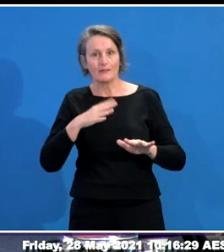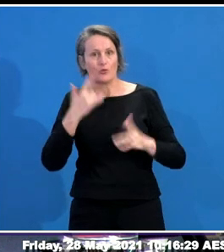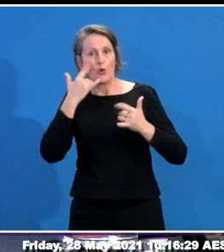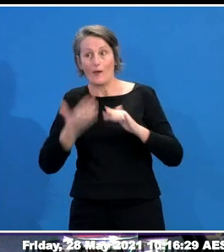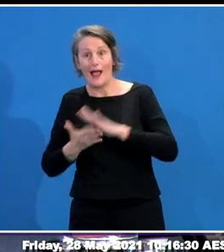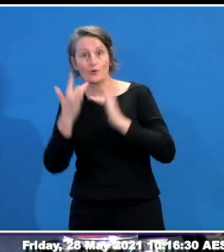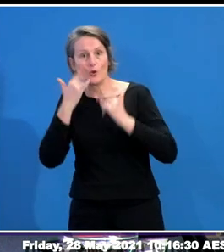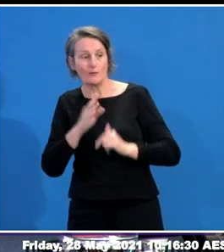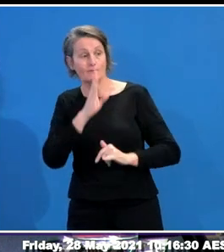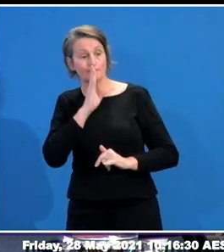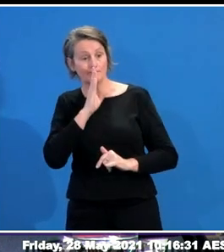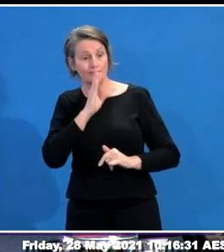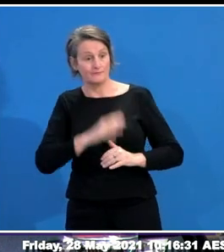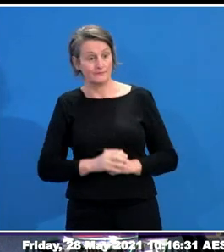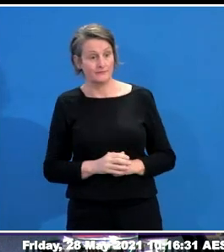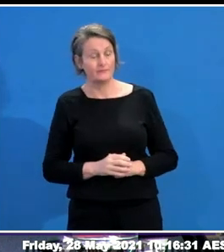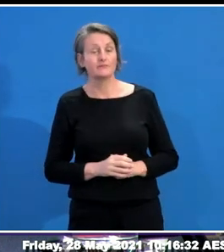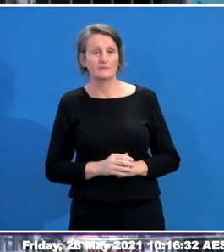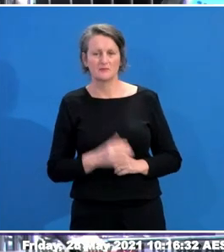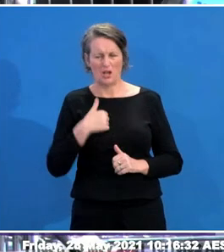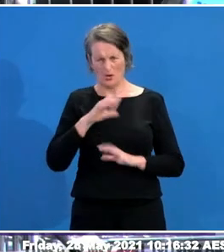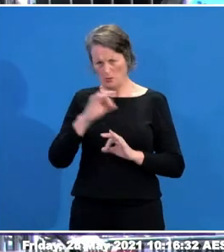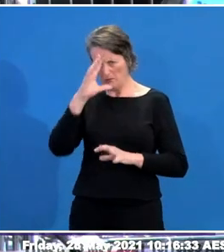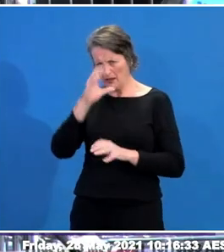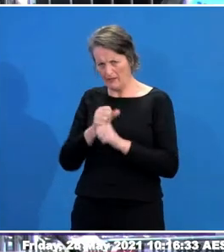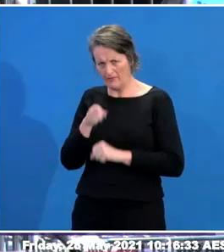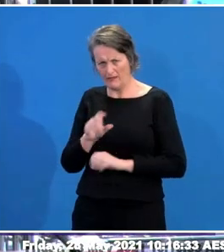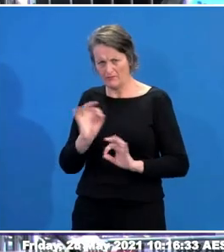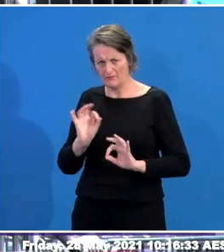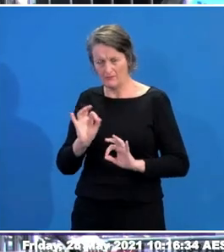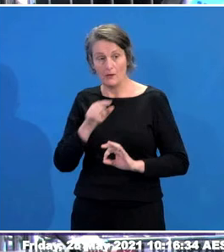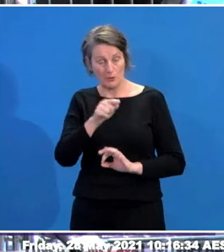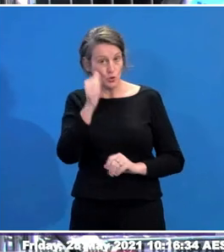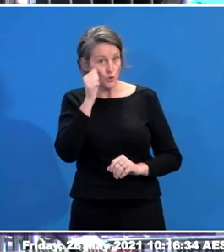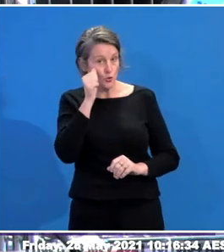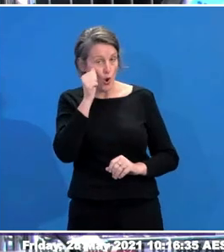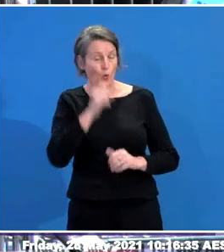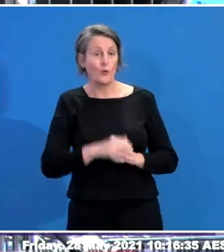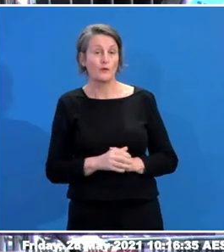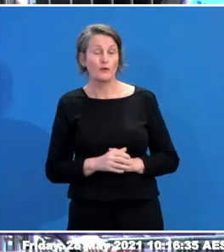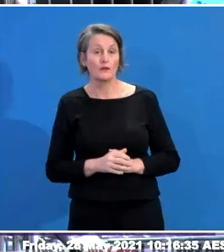It wasn't the primary purpose? No, I don't believe so. You are aware, aren't you, that claims in relation to legal